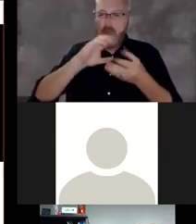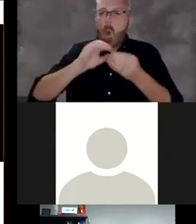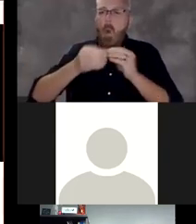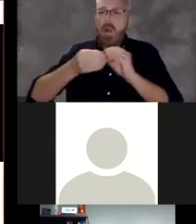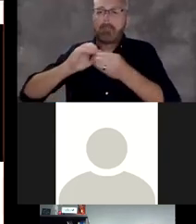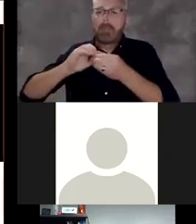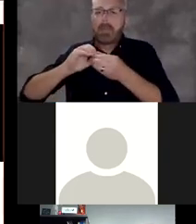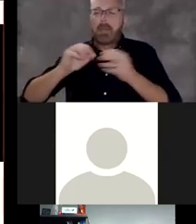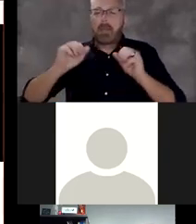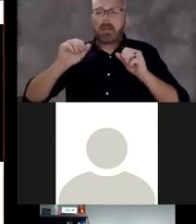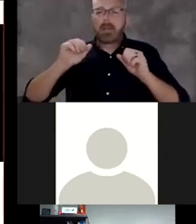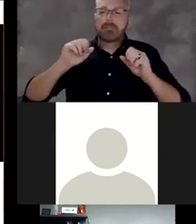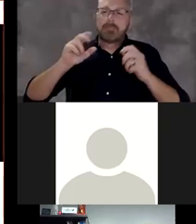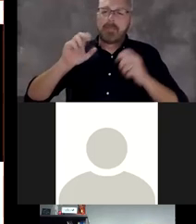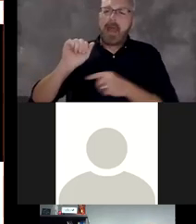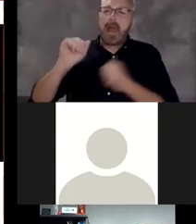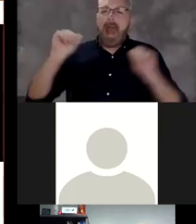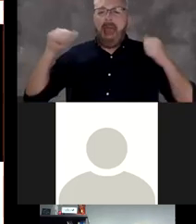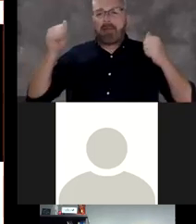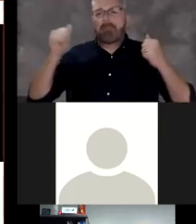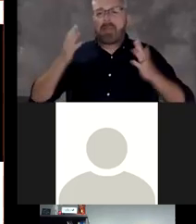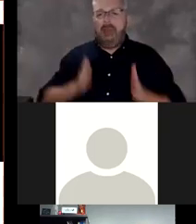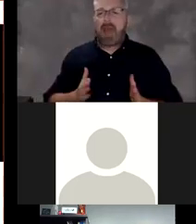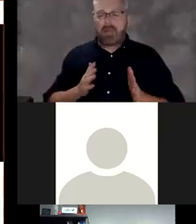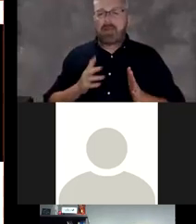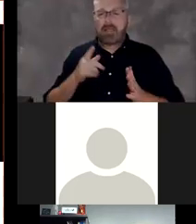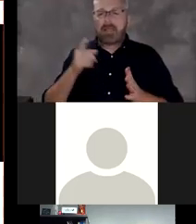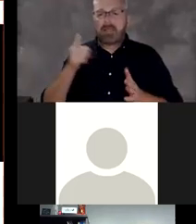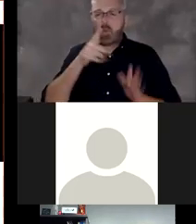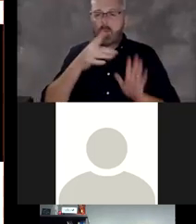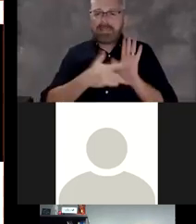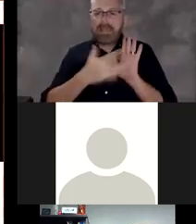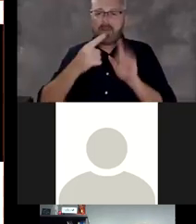THE MOTIVATION FOR THIS. BUT, YOU KNOW, THESE ARE PEOPLE